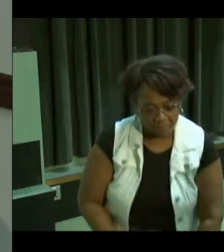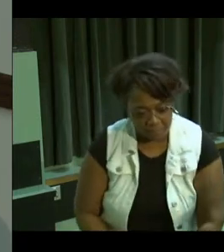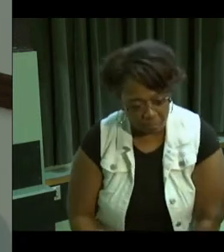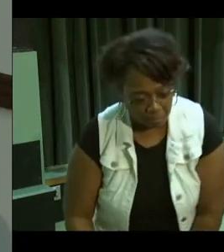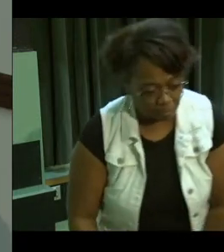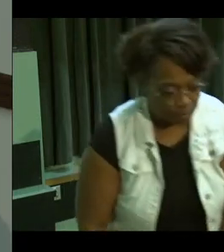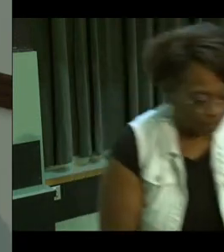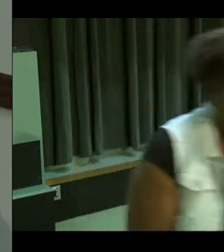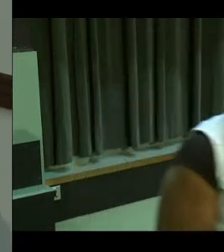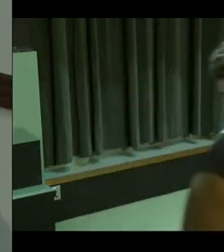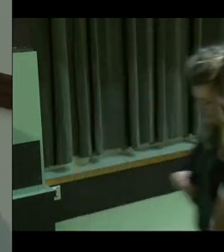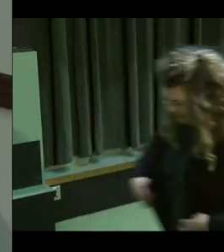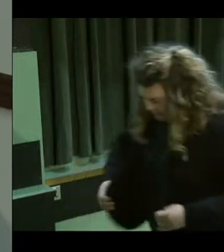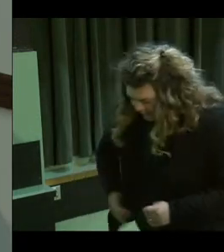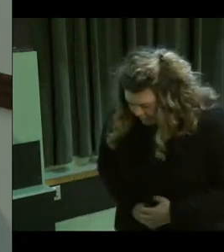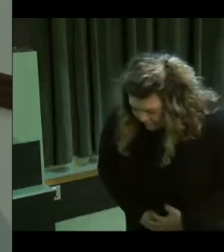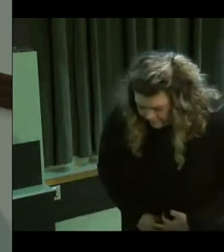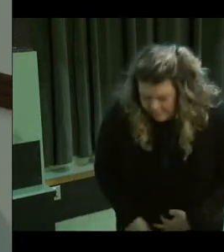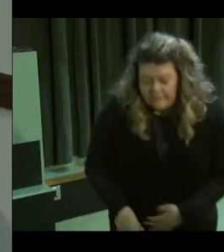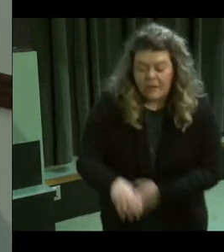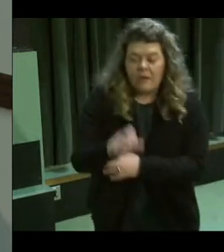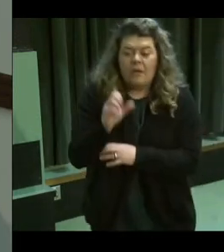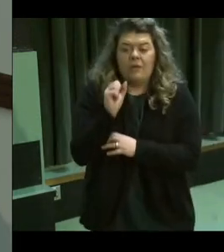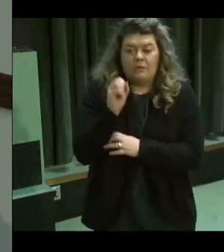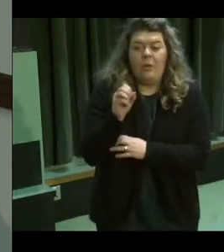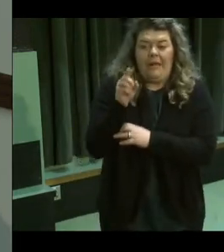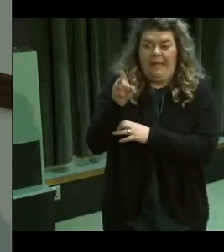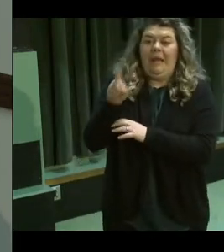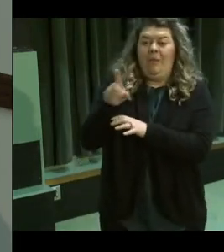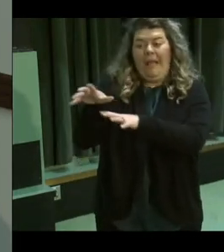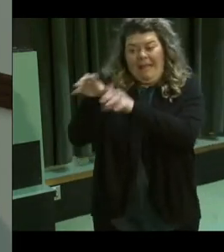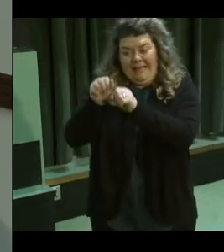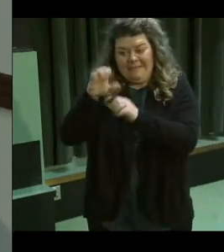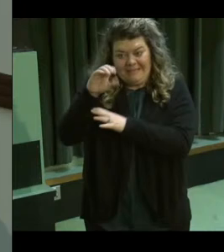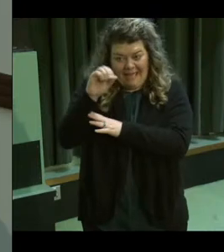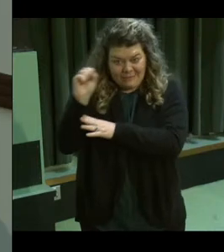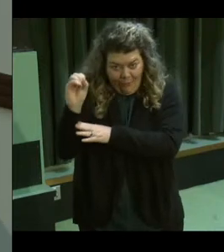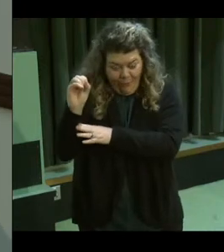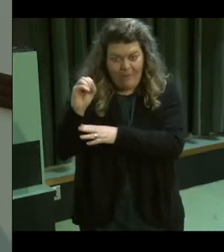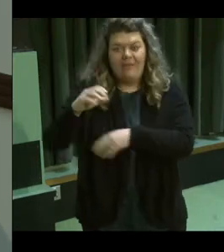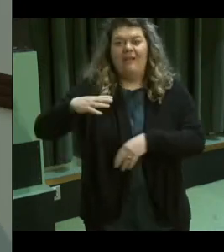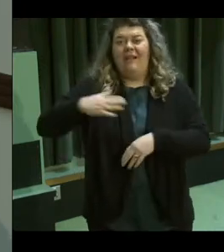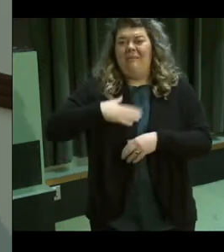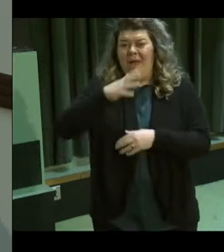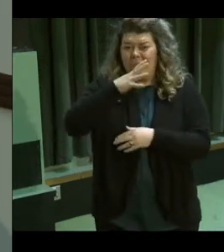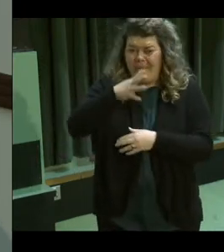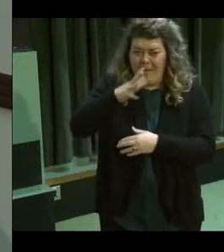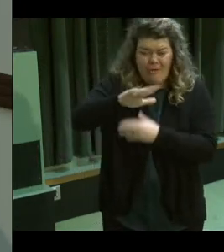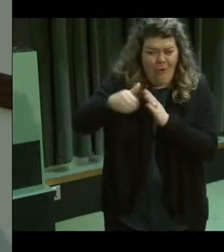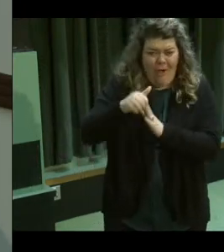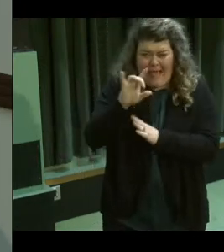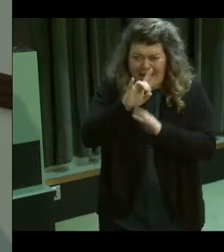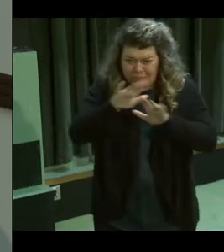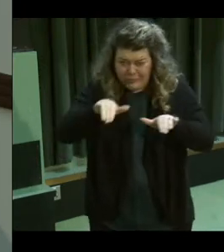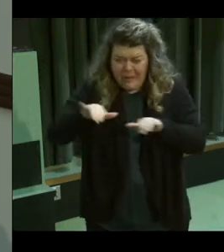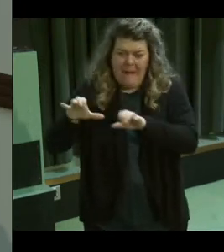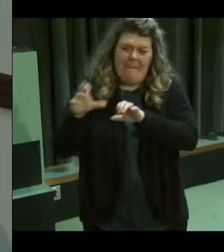leave CSO and take my